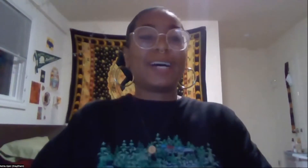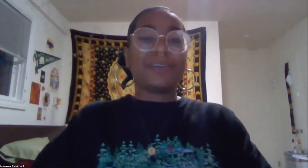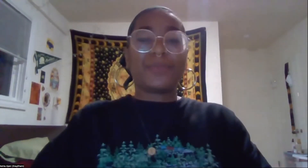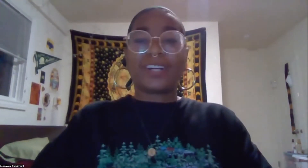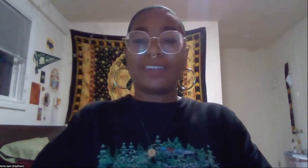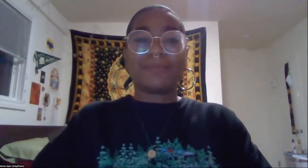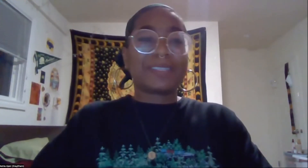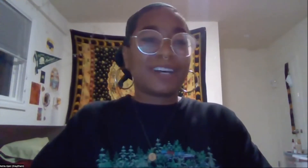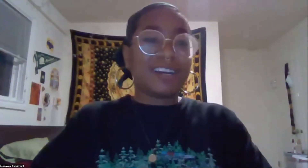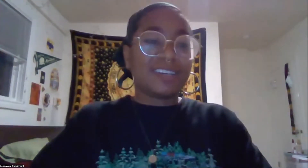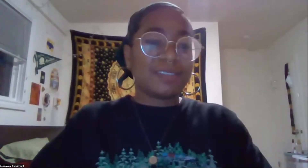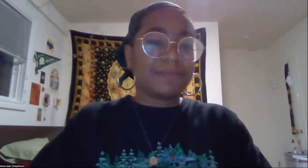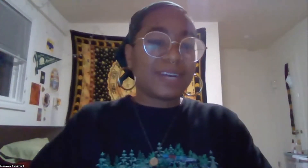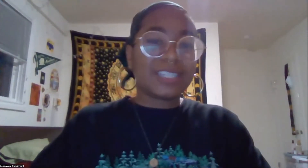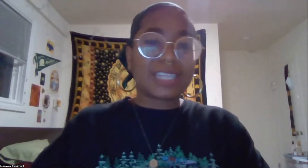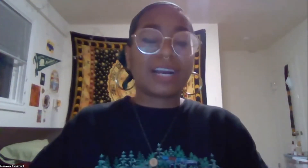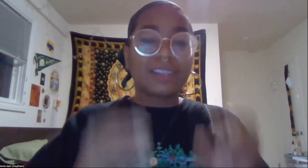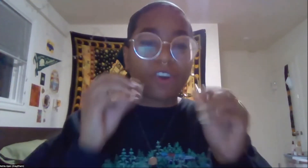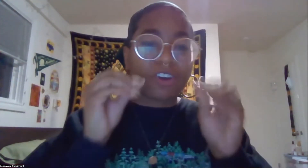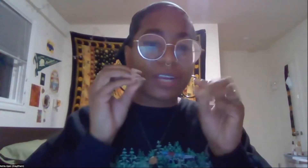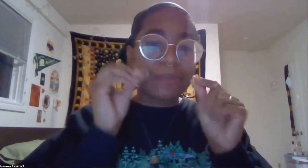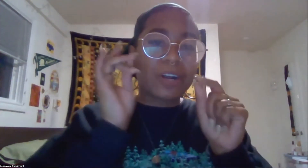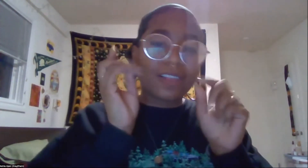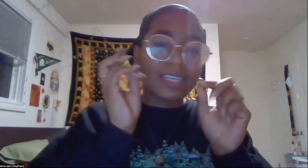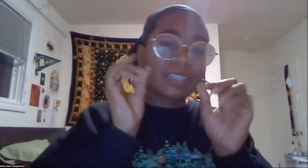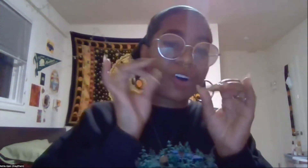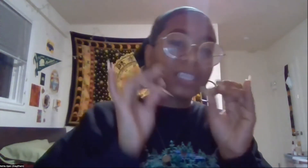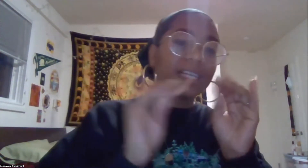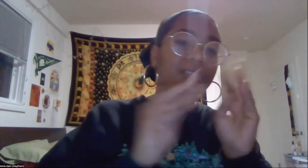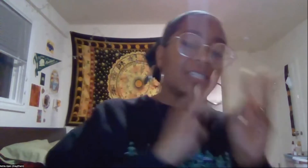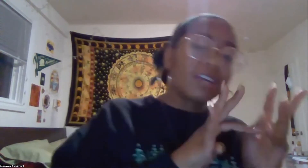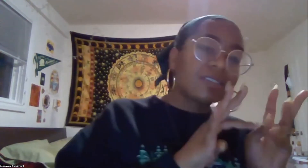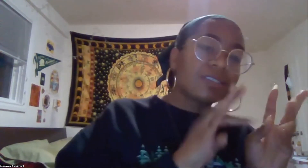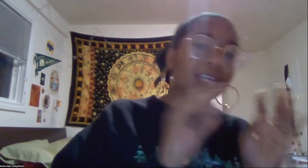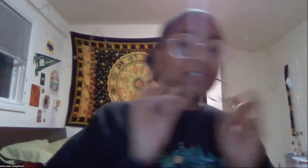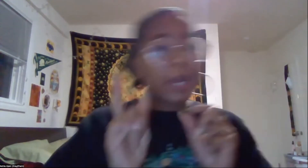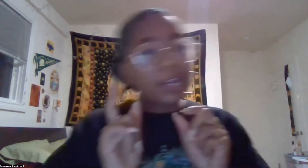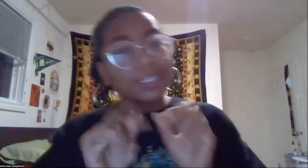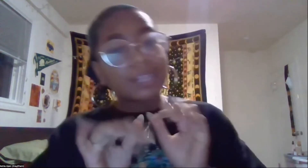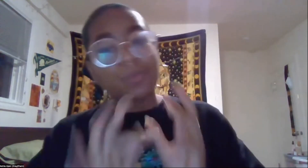I love worms. I just like love all like creepy-crawleys. I love snails. I love spiders,